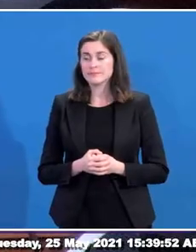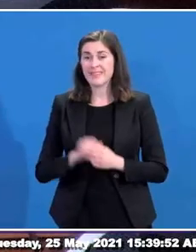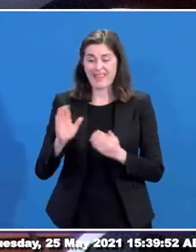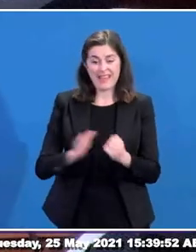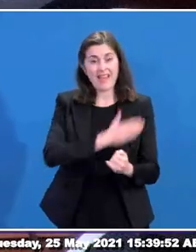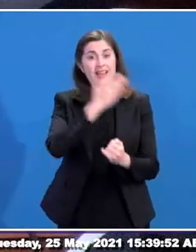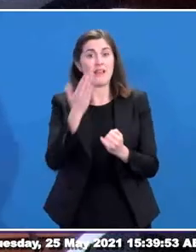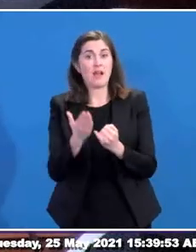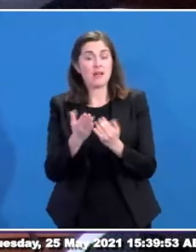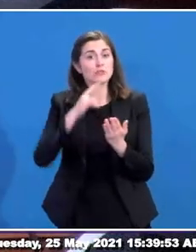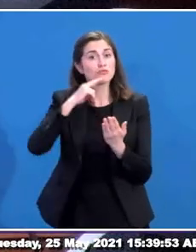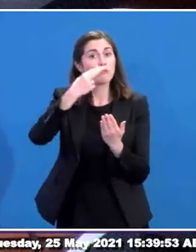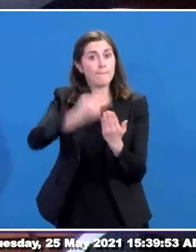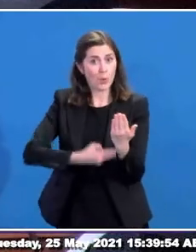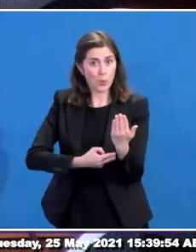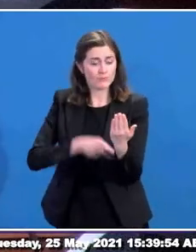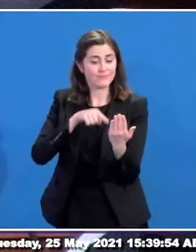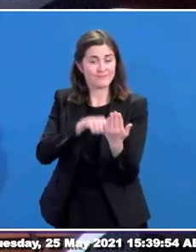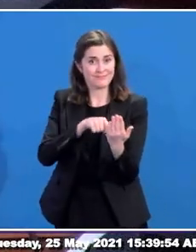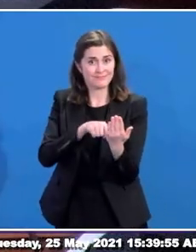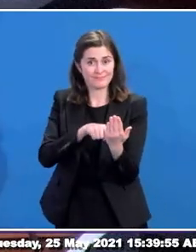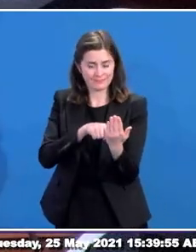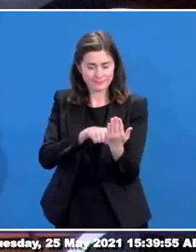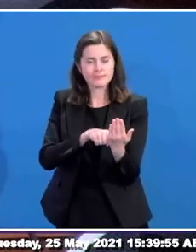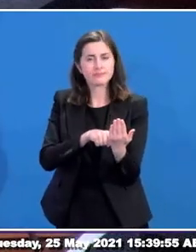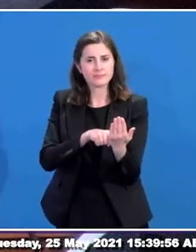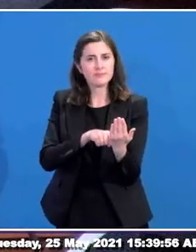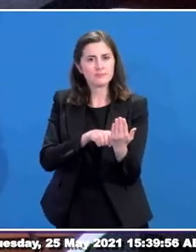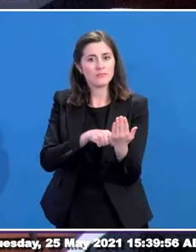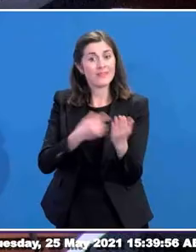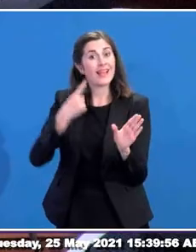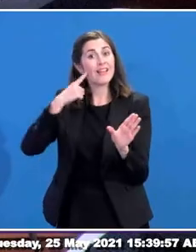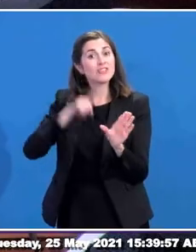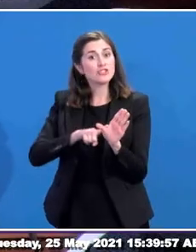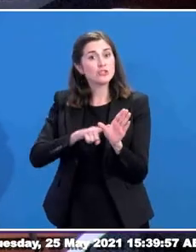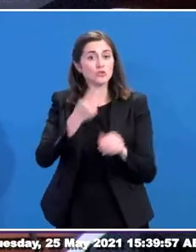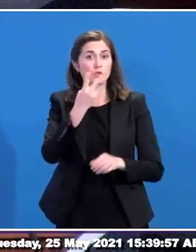Commission's inquiry is a report from last year, 27 May.